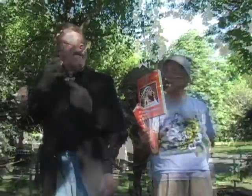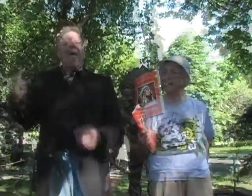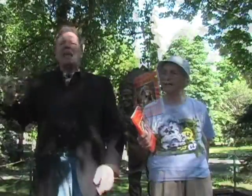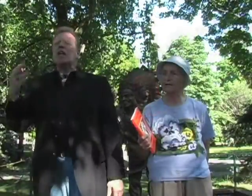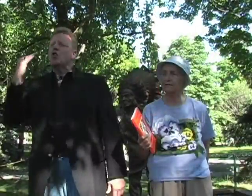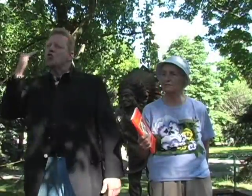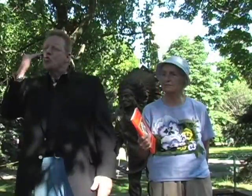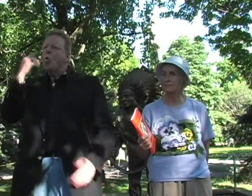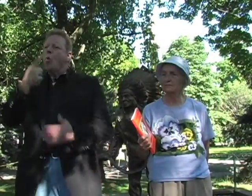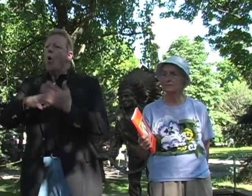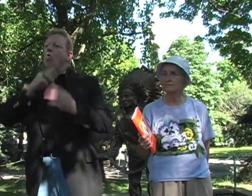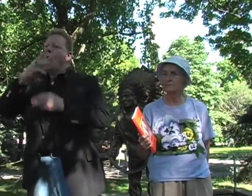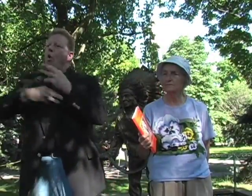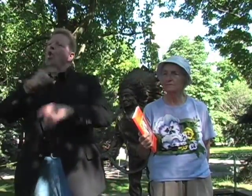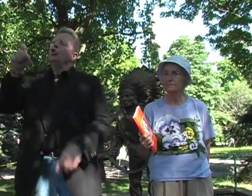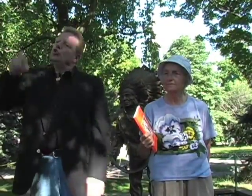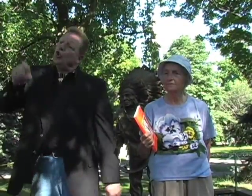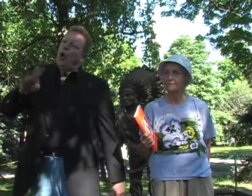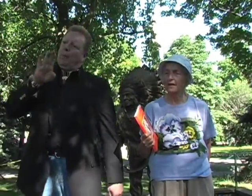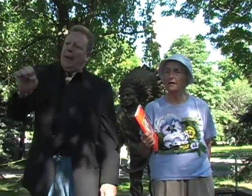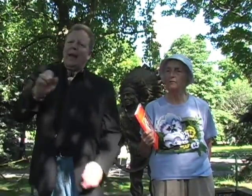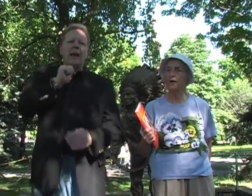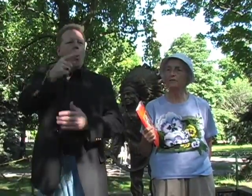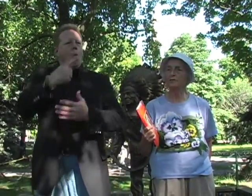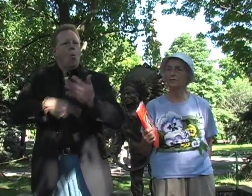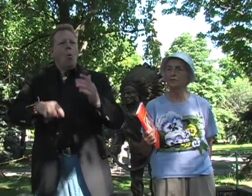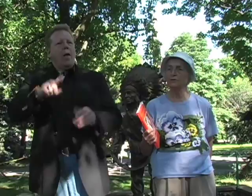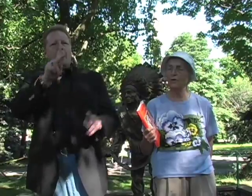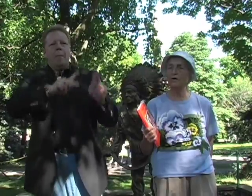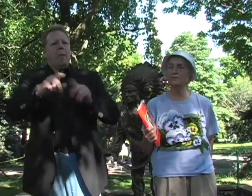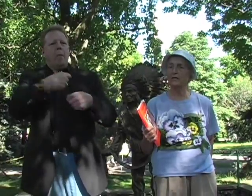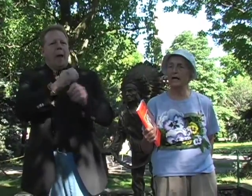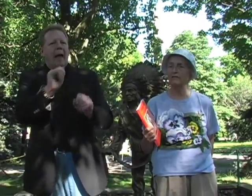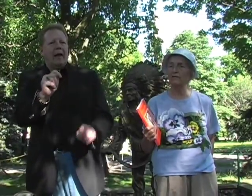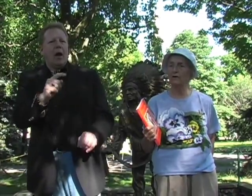He does know what the world should be - not why people made it.